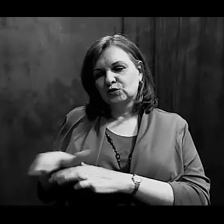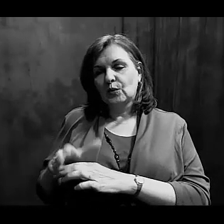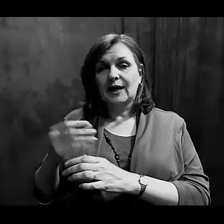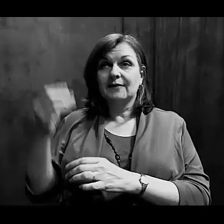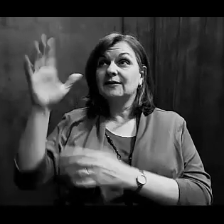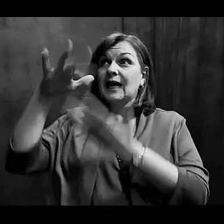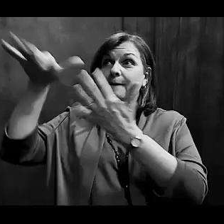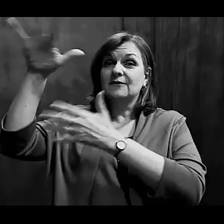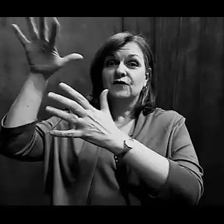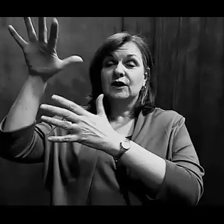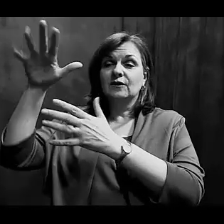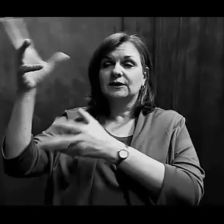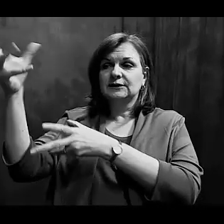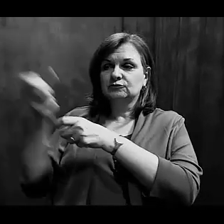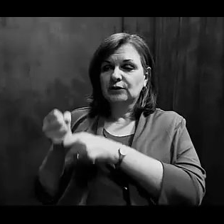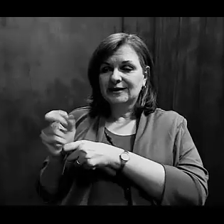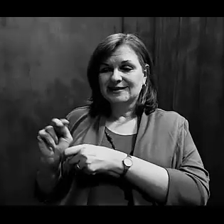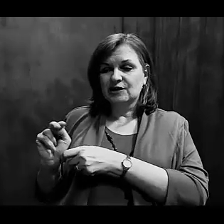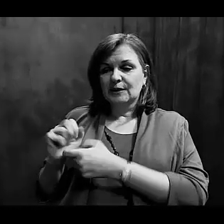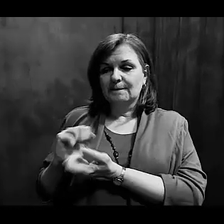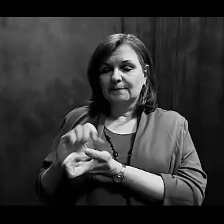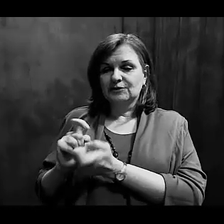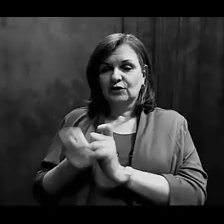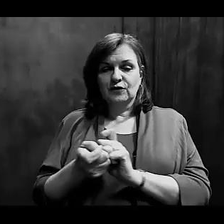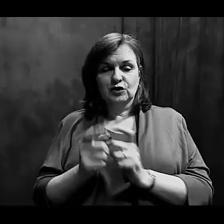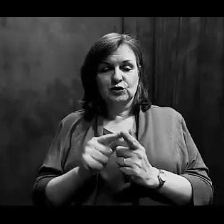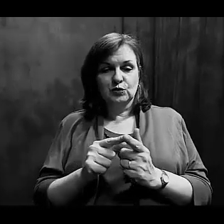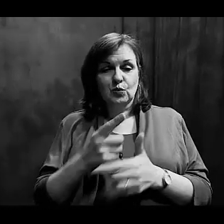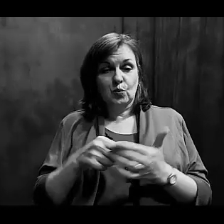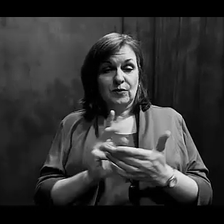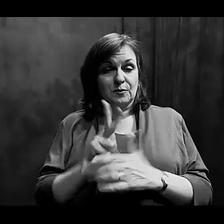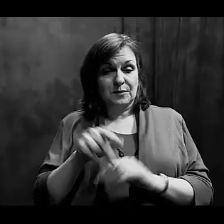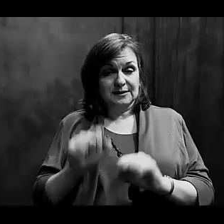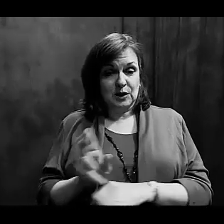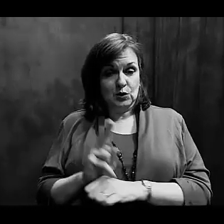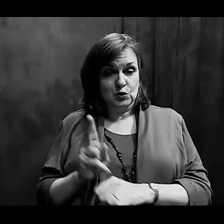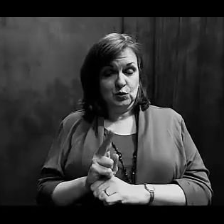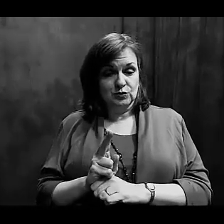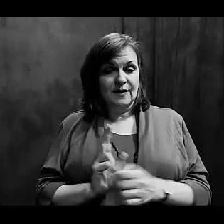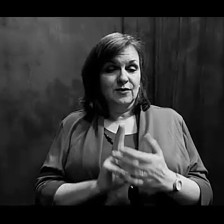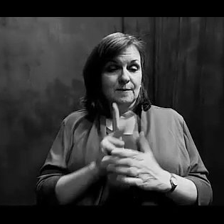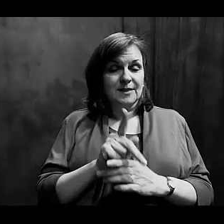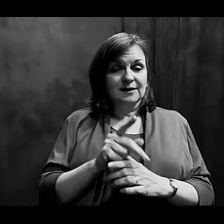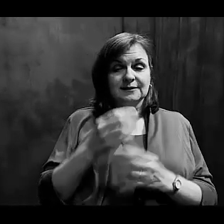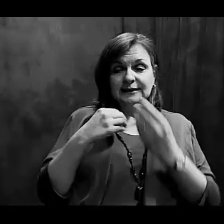atmosphere convert it into usable forms for the plants the plants get eaten by the animals